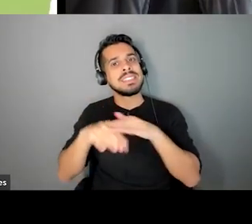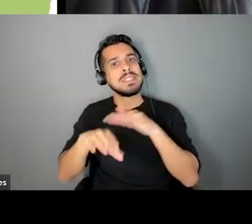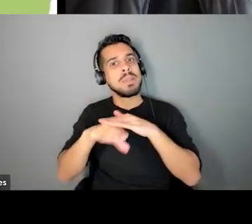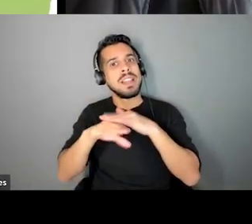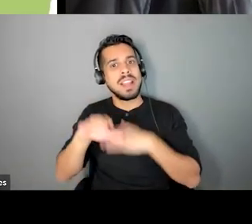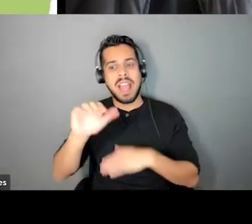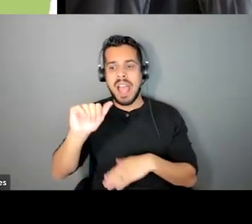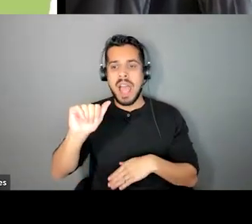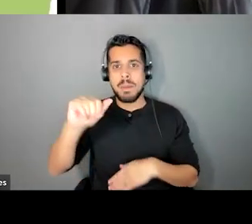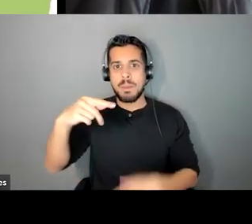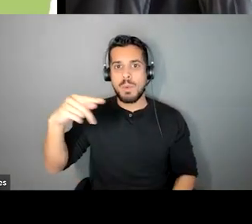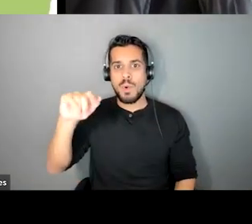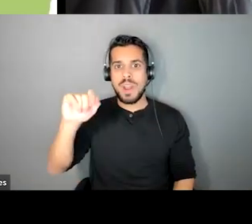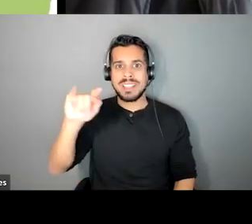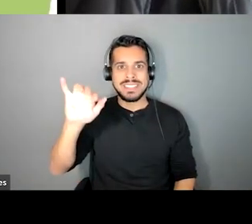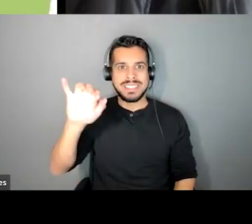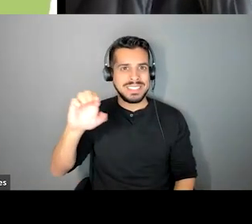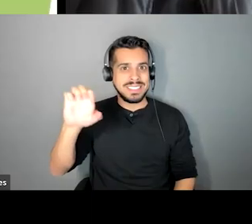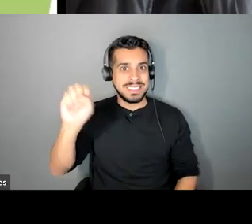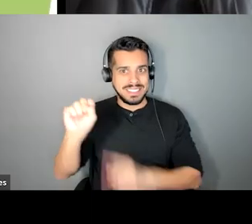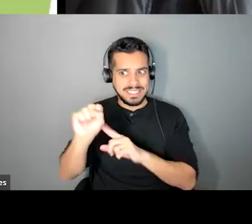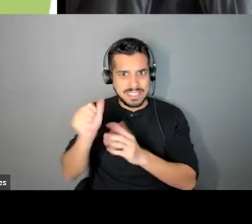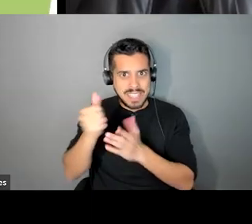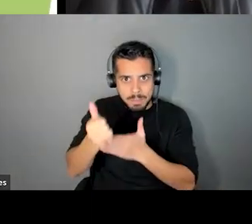on making sure that they continue to be as accessible as they can.